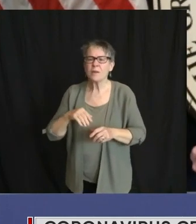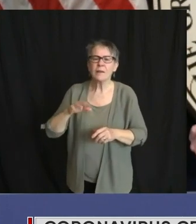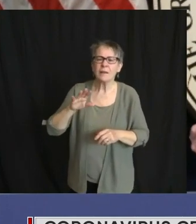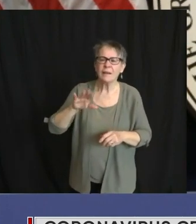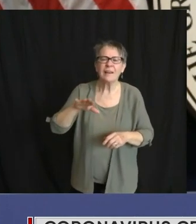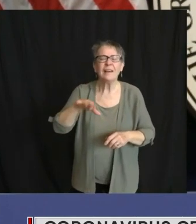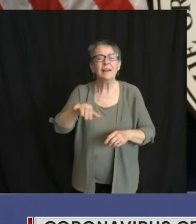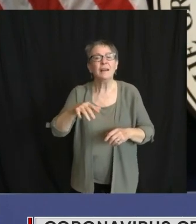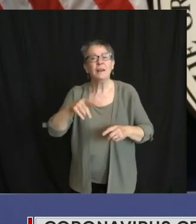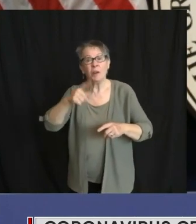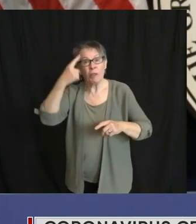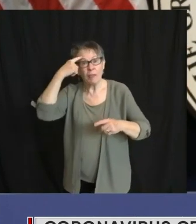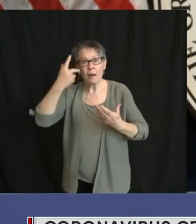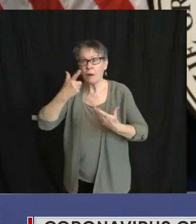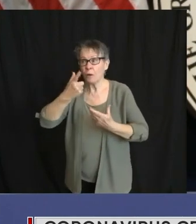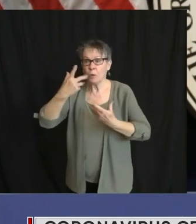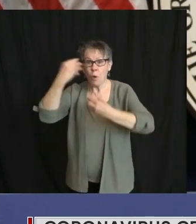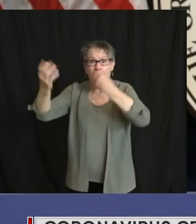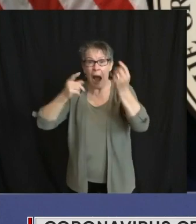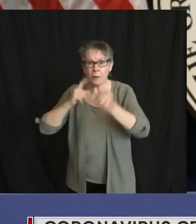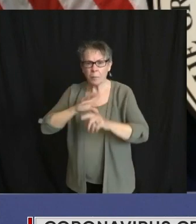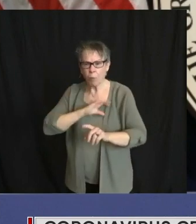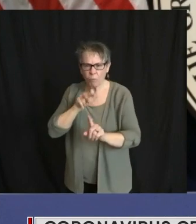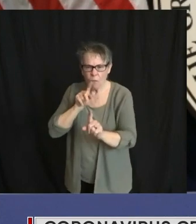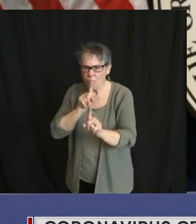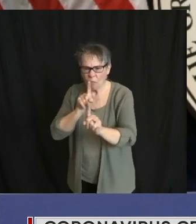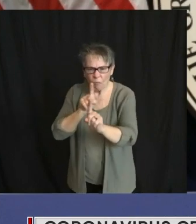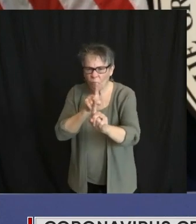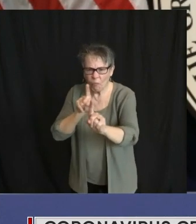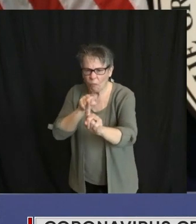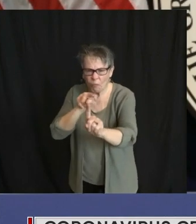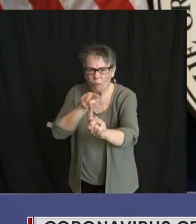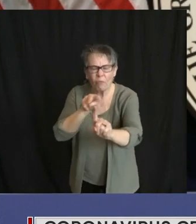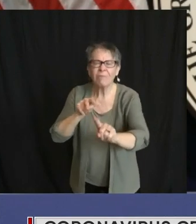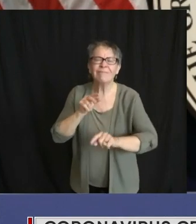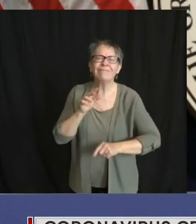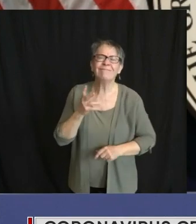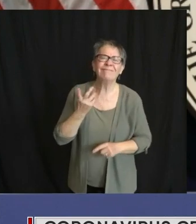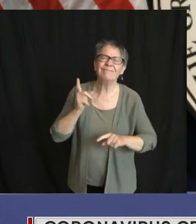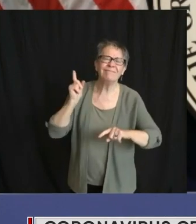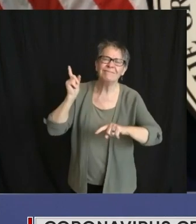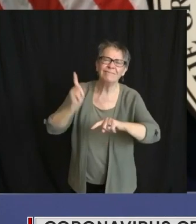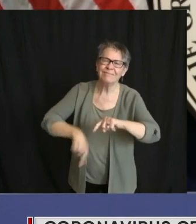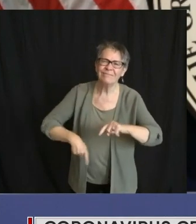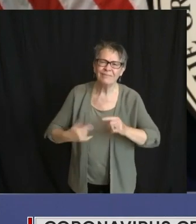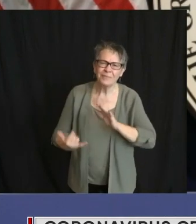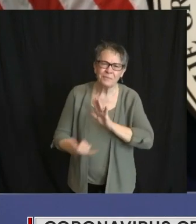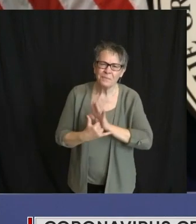PERVASIVE. I AM NOT TRYING TO BE A JUREK ABOUT THIS.